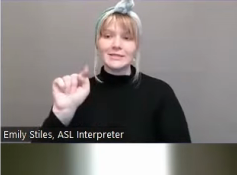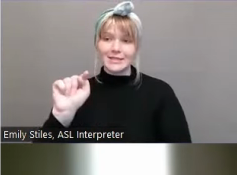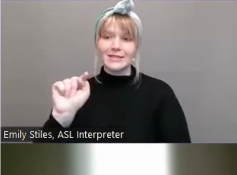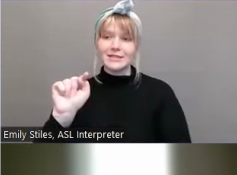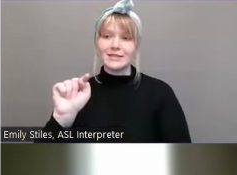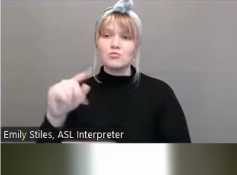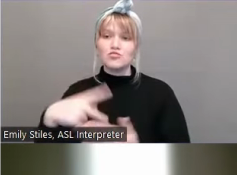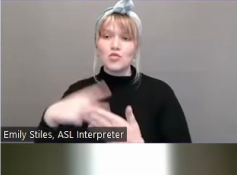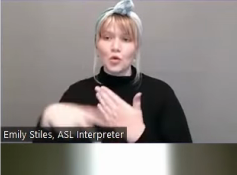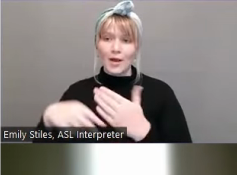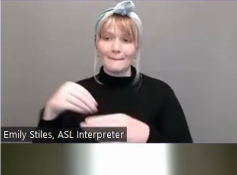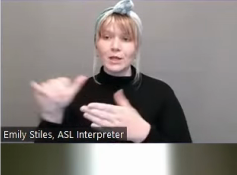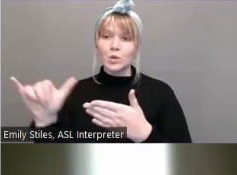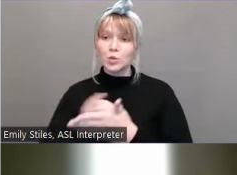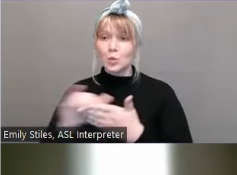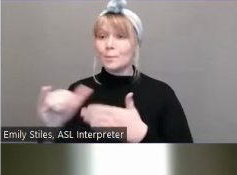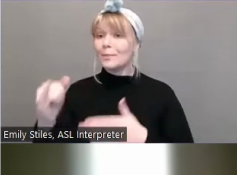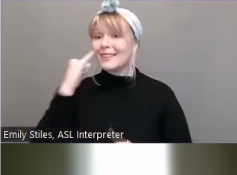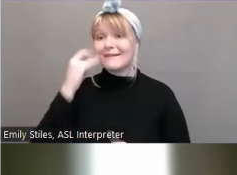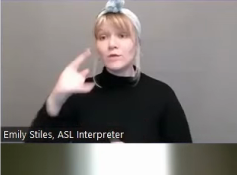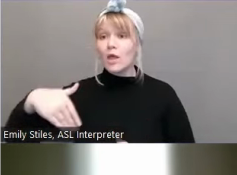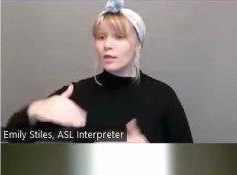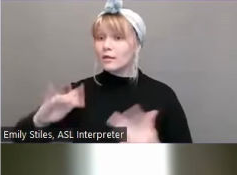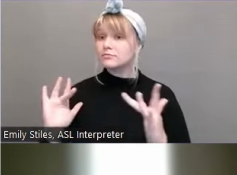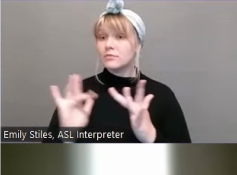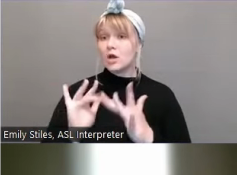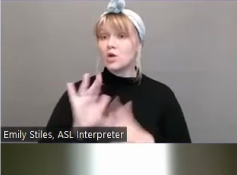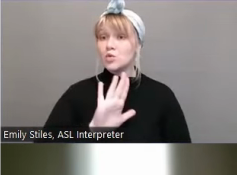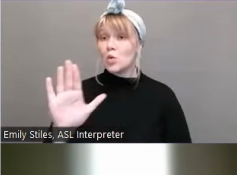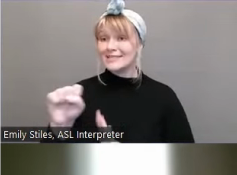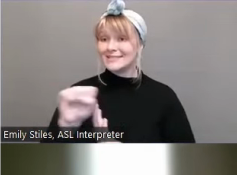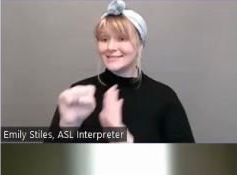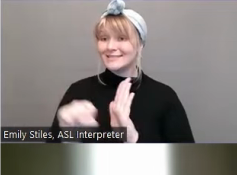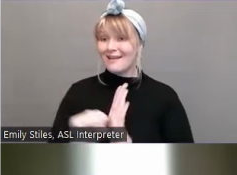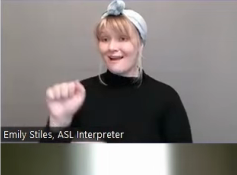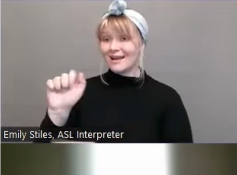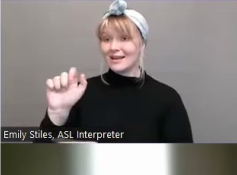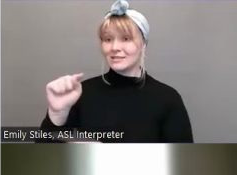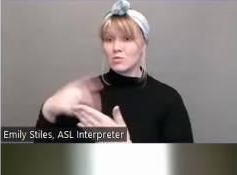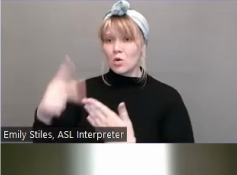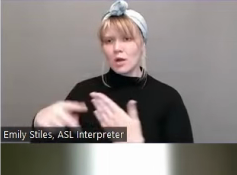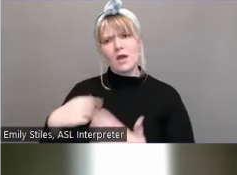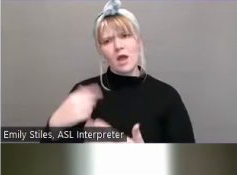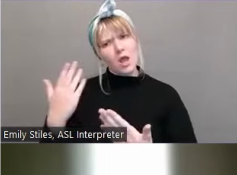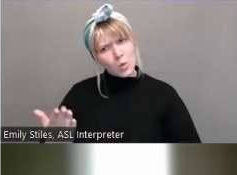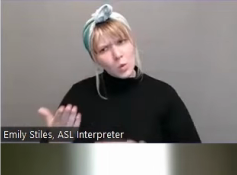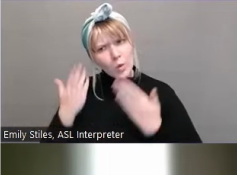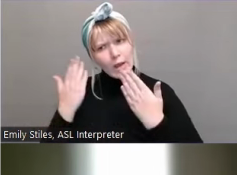If you have not had contact with your state AT program, I highly recommend you check out the AT3 link.